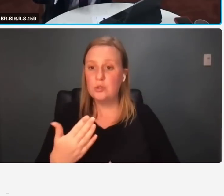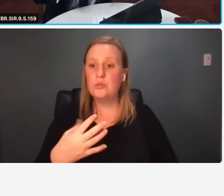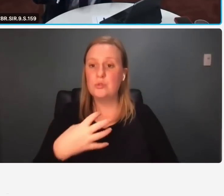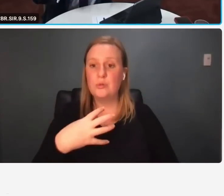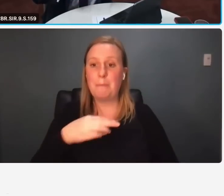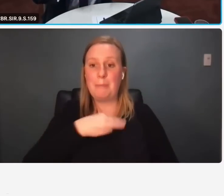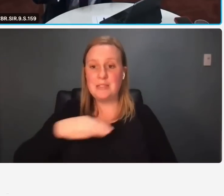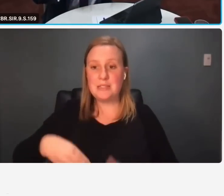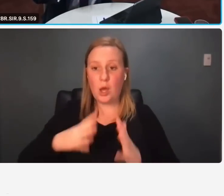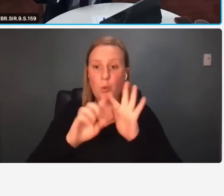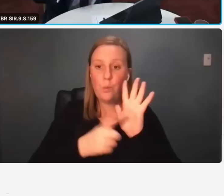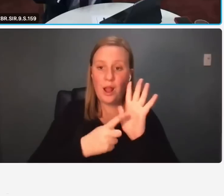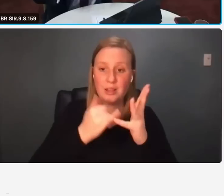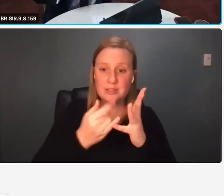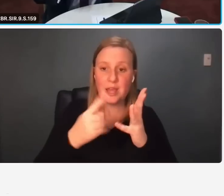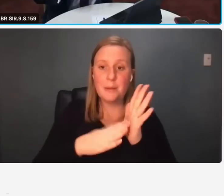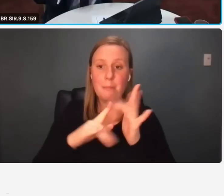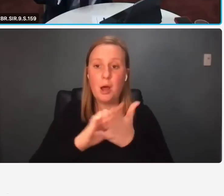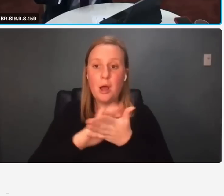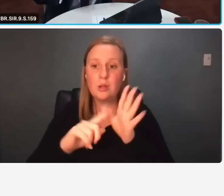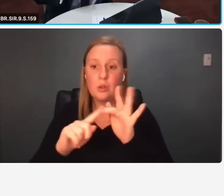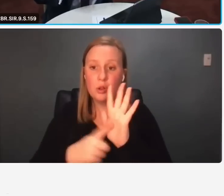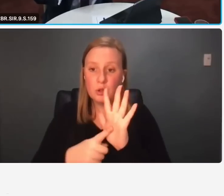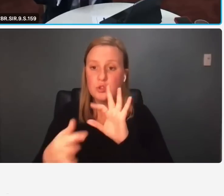joined us and thank you to the Auslan interpreters who